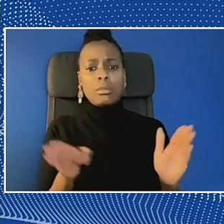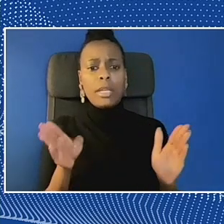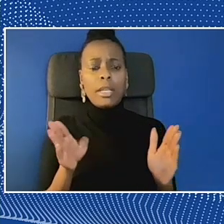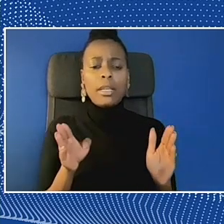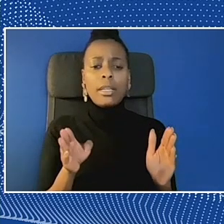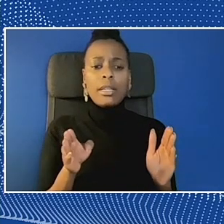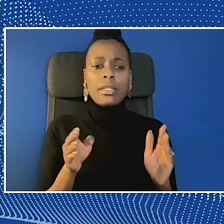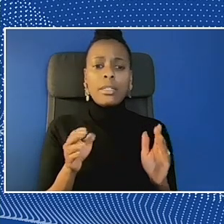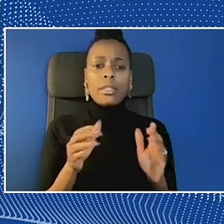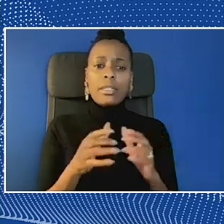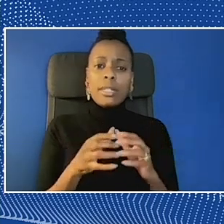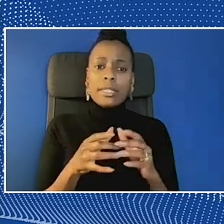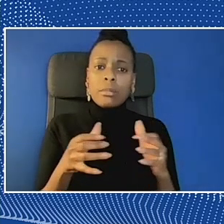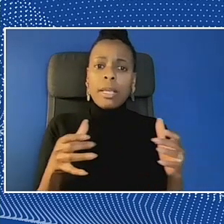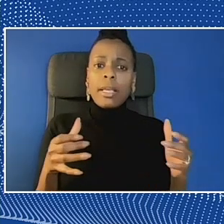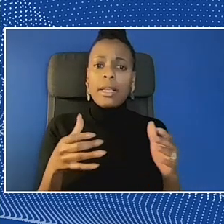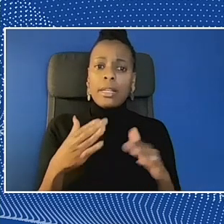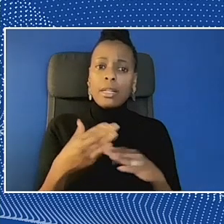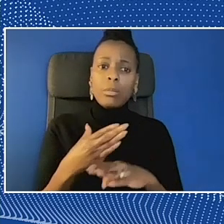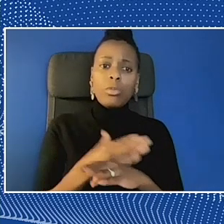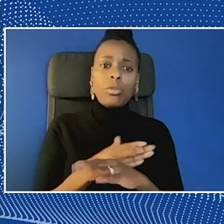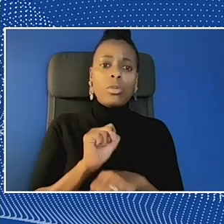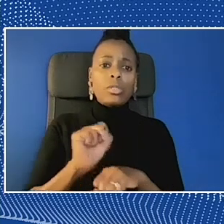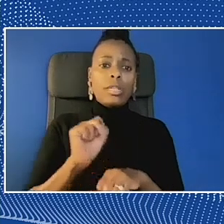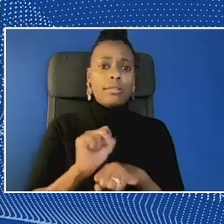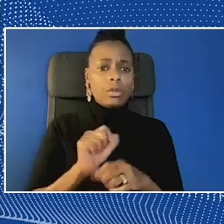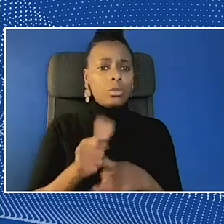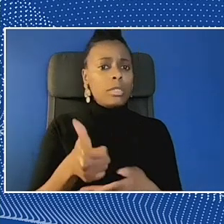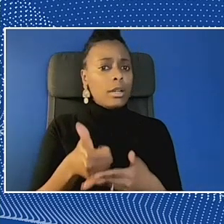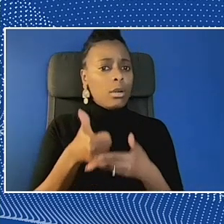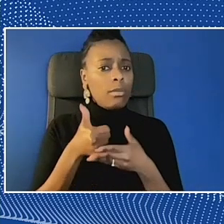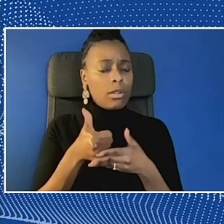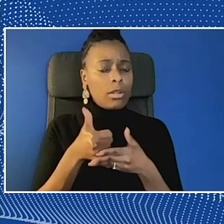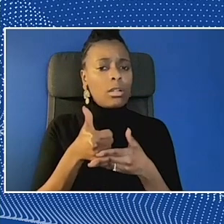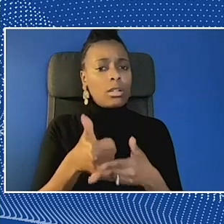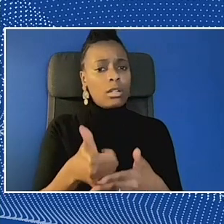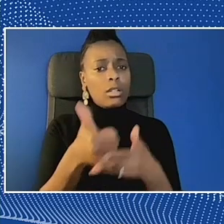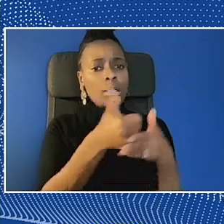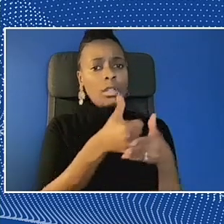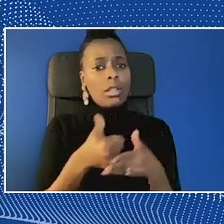really helpful because clearly, based on the testimony, there's a lot of error out